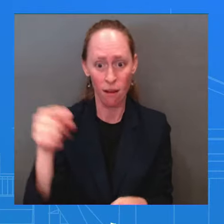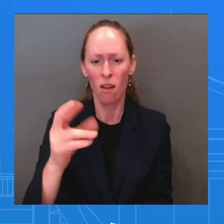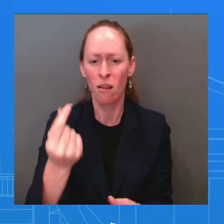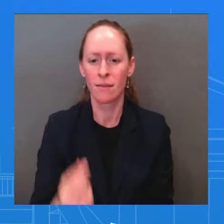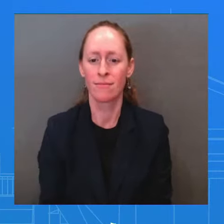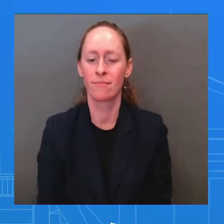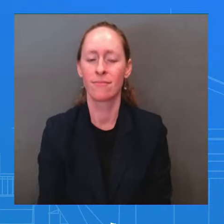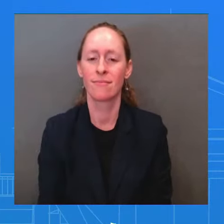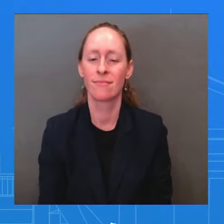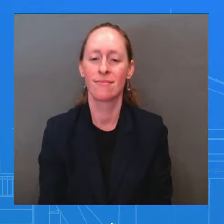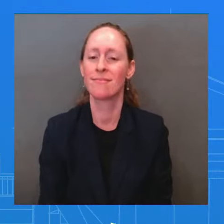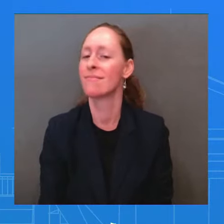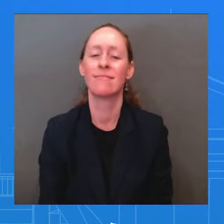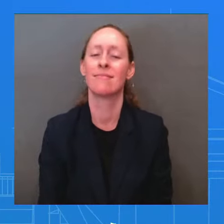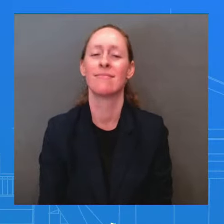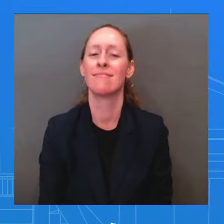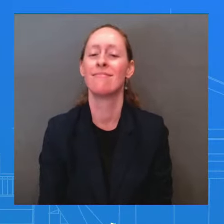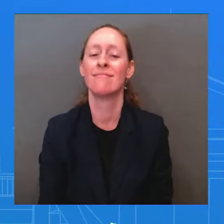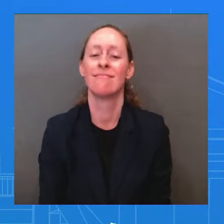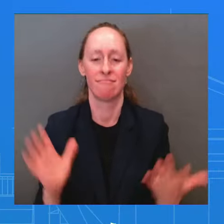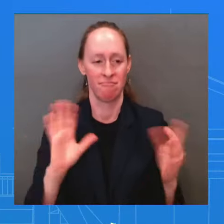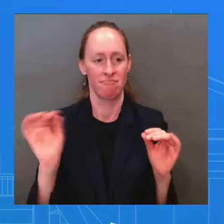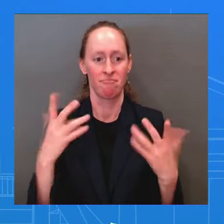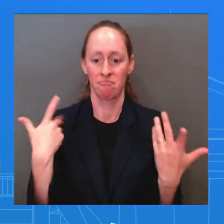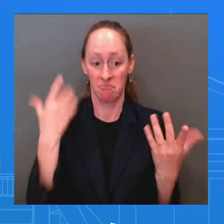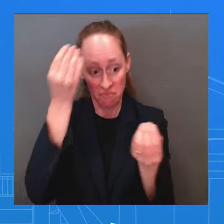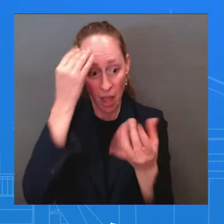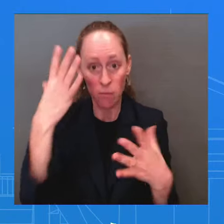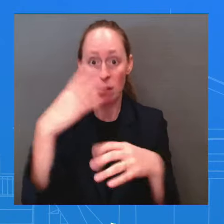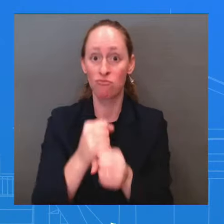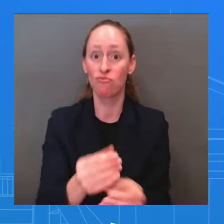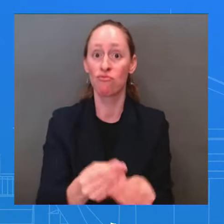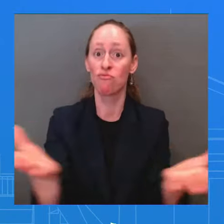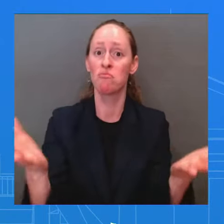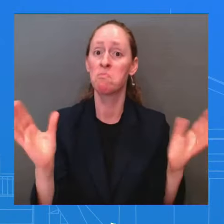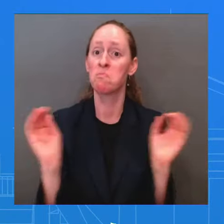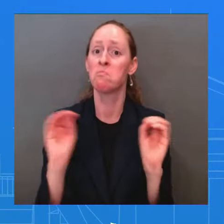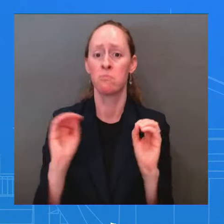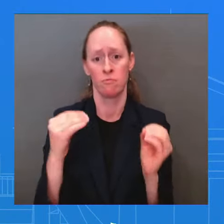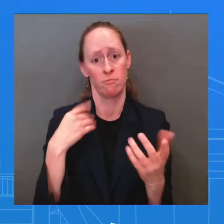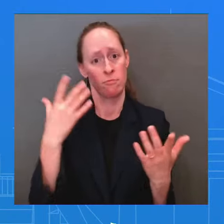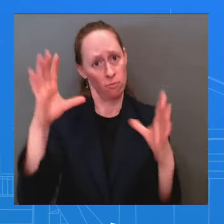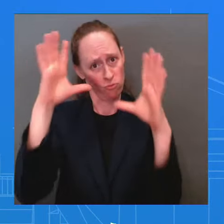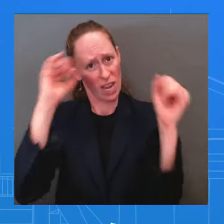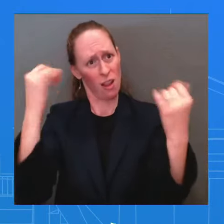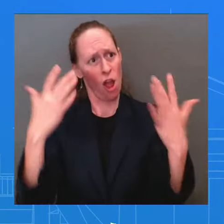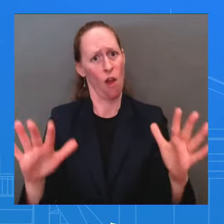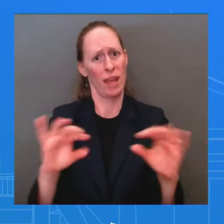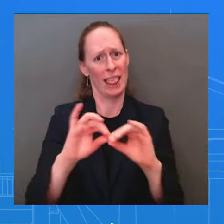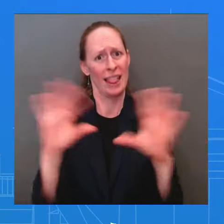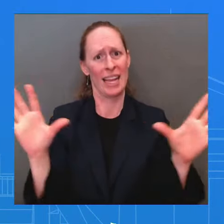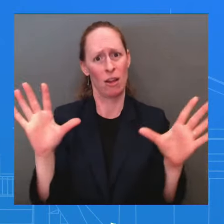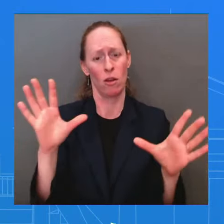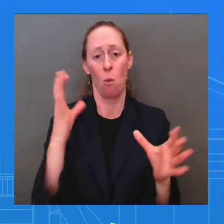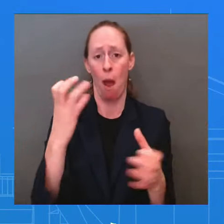You heard directly from the President and how he wants to see a win-win agreement for folks to continue to stay at the table.